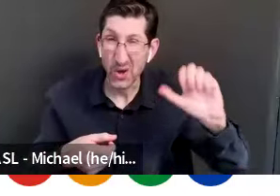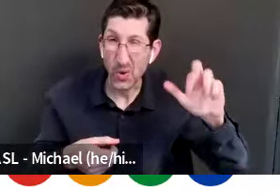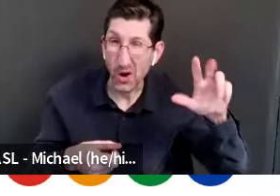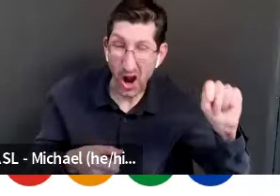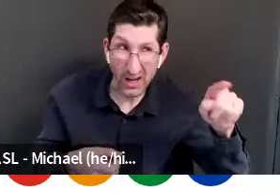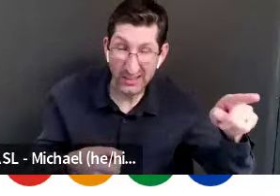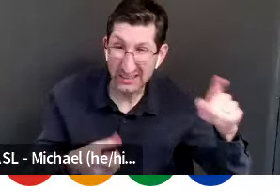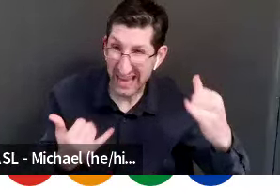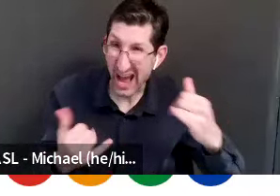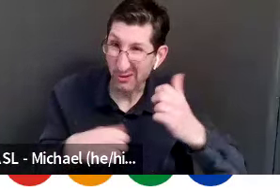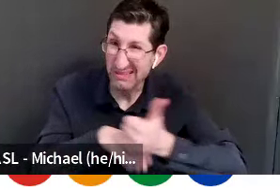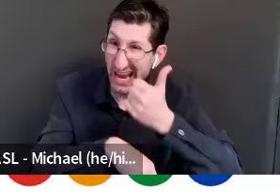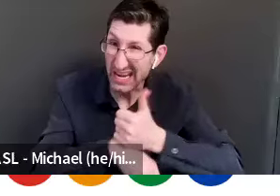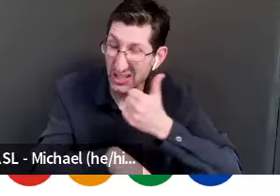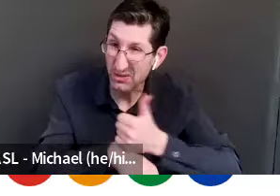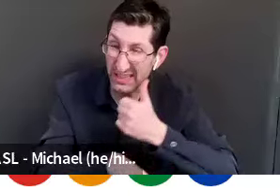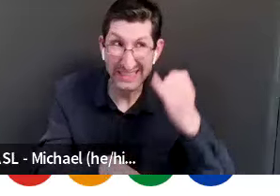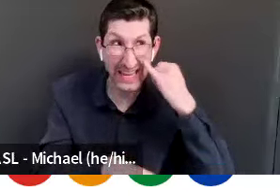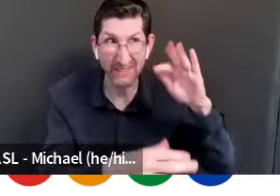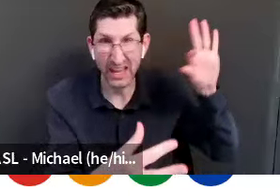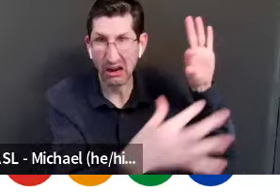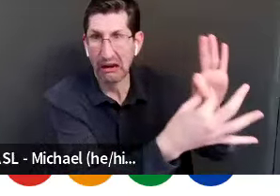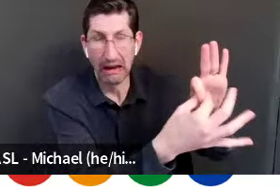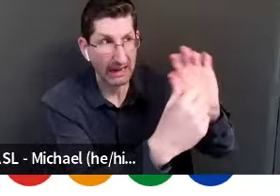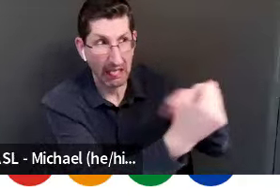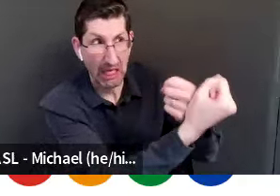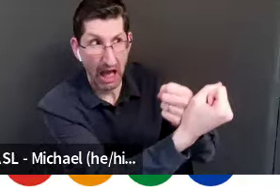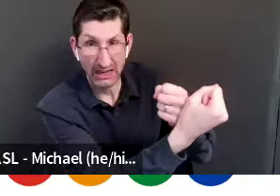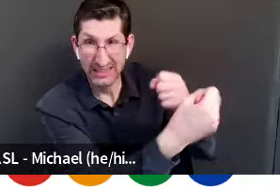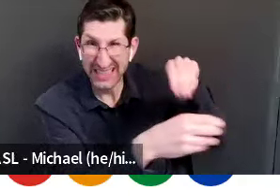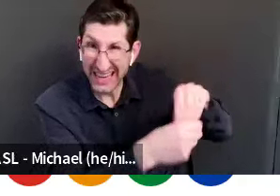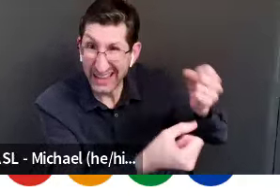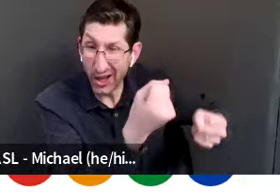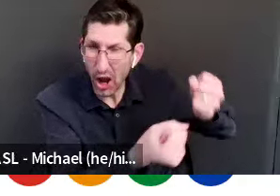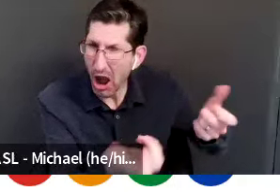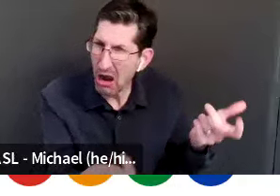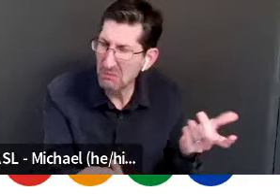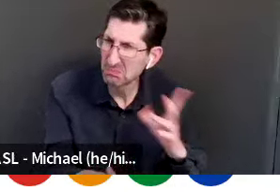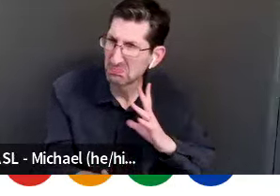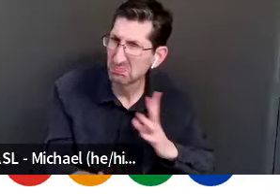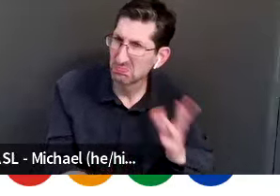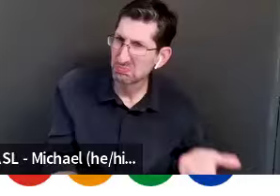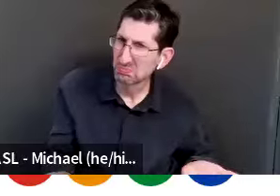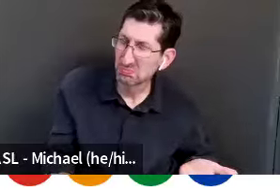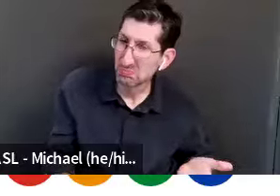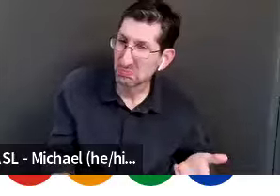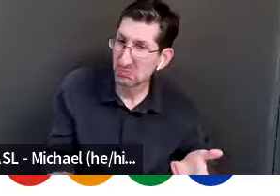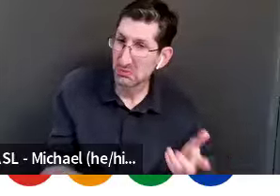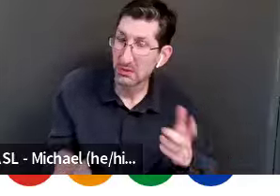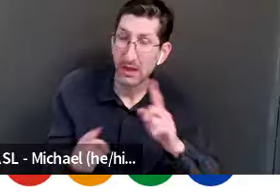I DON'T UNDERSTAND WHY THEY ARE SUDDENLY SAYING PUTTING SHOPPING CARTS IS DANGEROUS IF THEY ARE ATTACHED TO THE LOCKED AREA IN THE